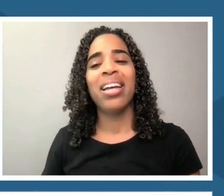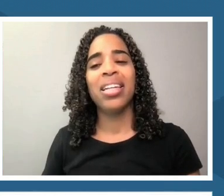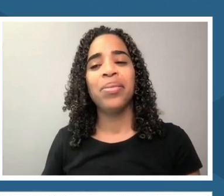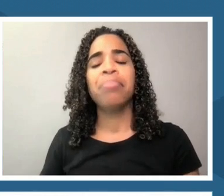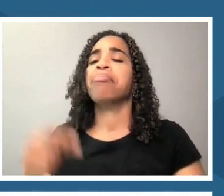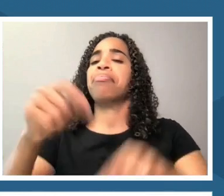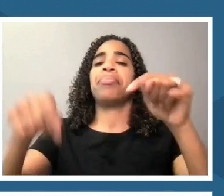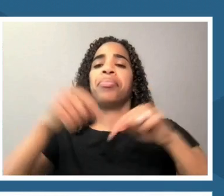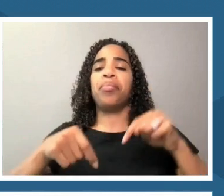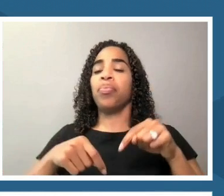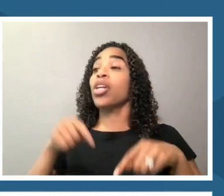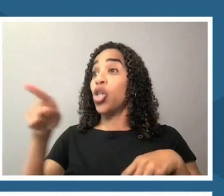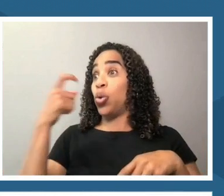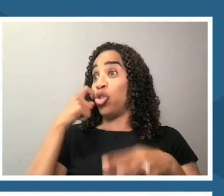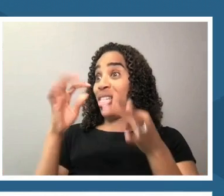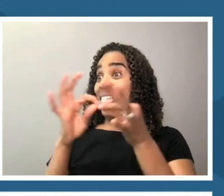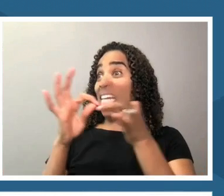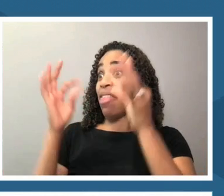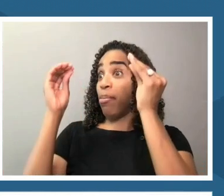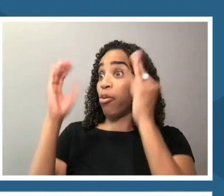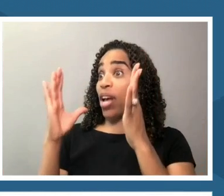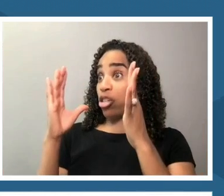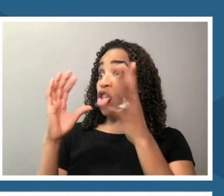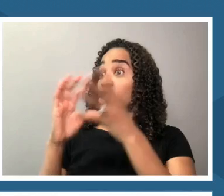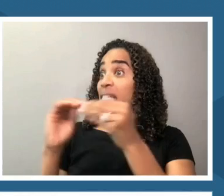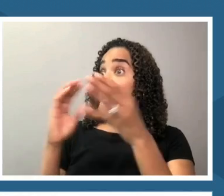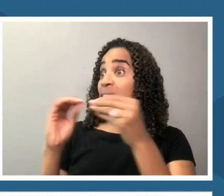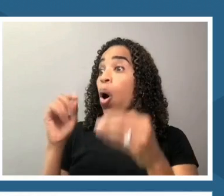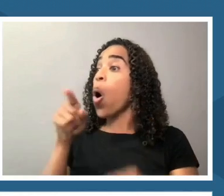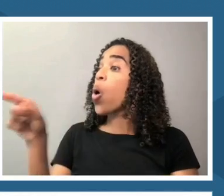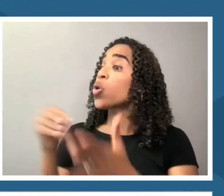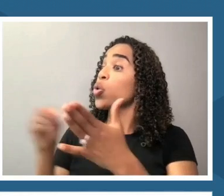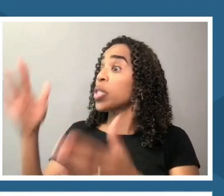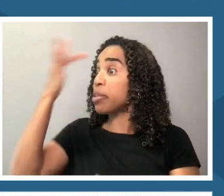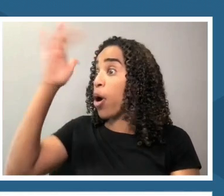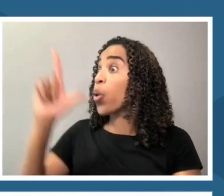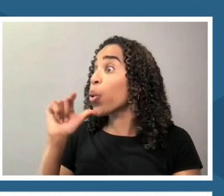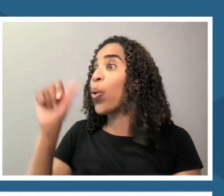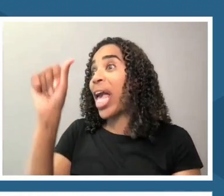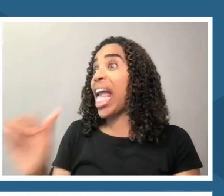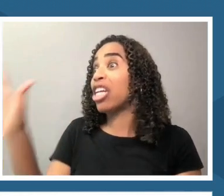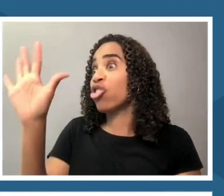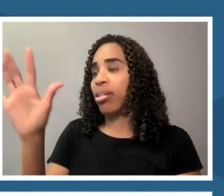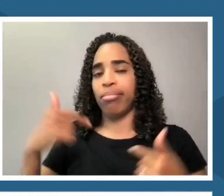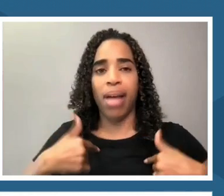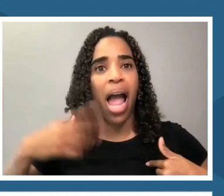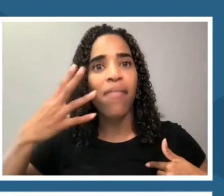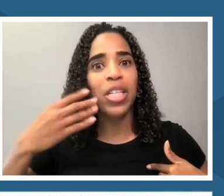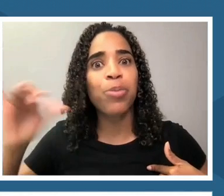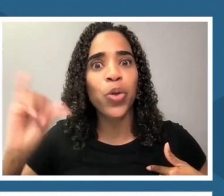anecdote like i've heard it too right teachers essentially implying or saying